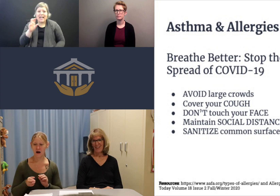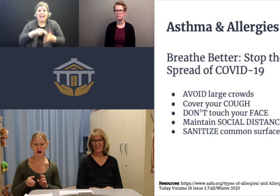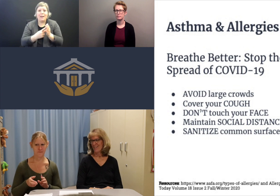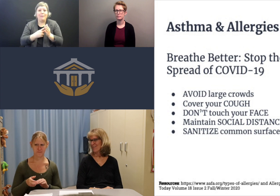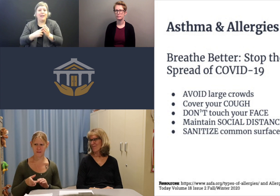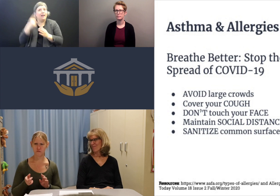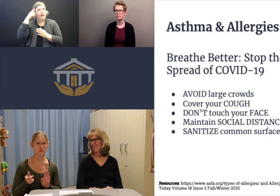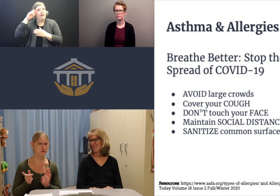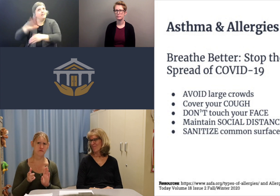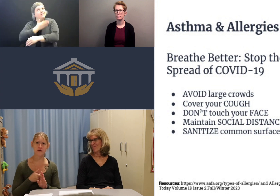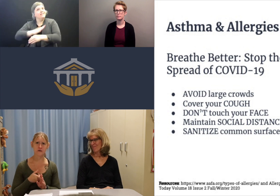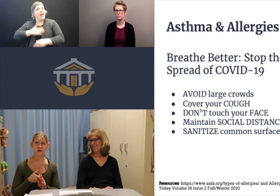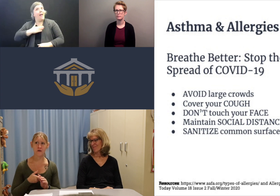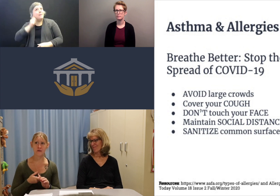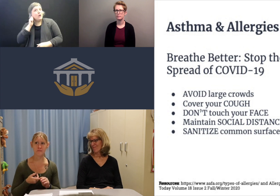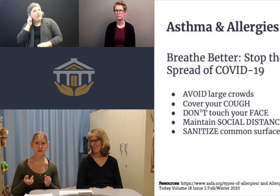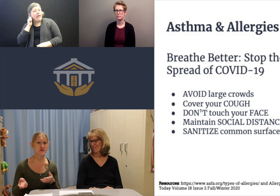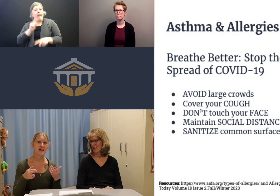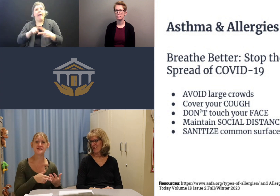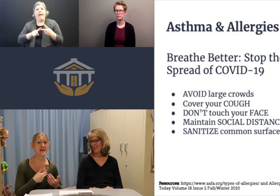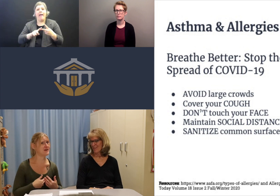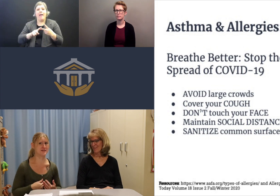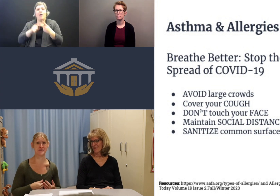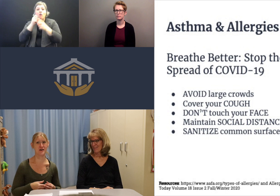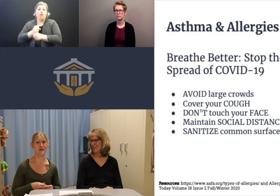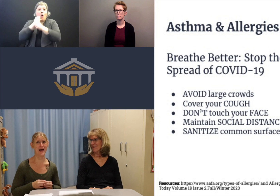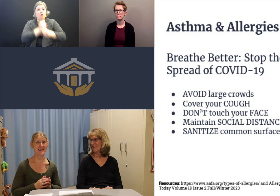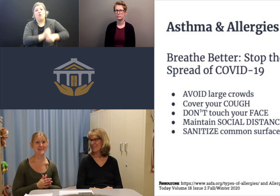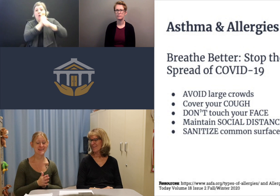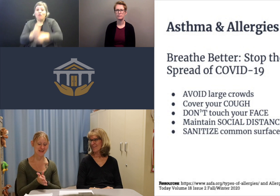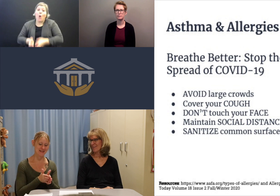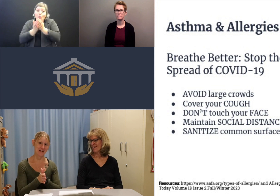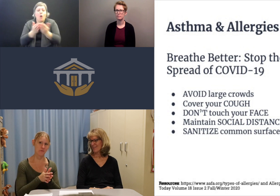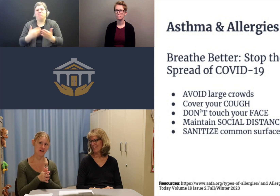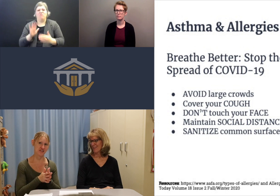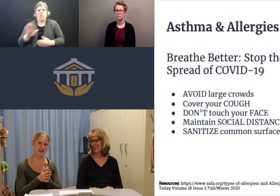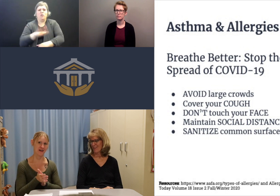um row row row your boat, put your child's name into the song anything to get the hand washing.